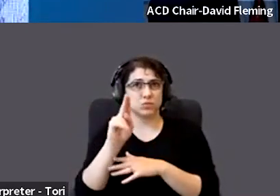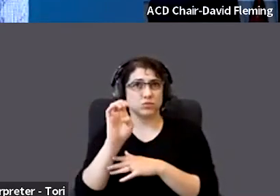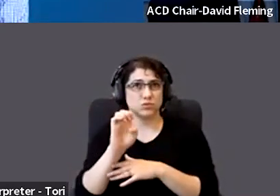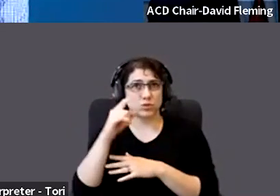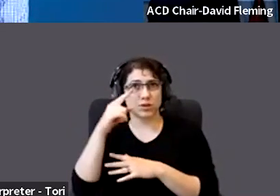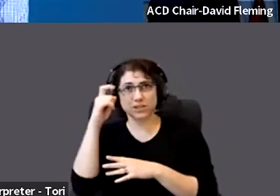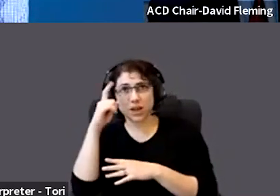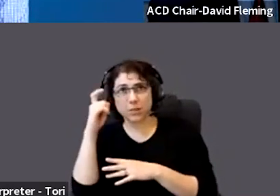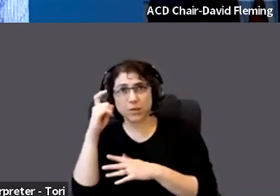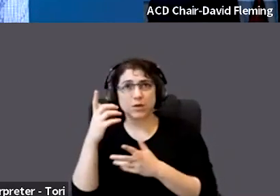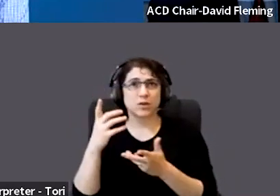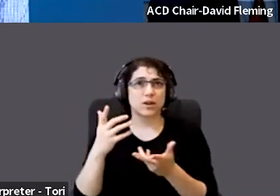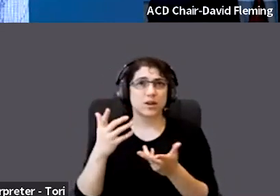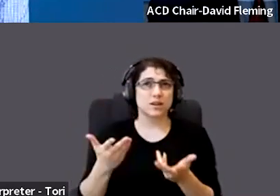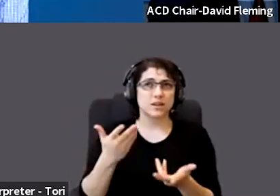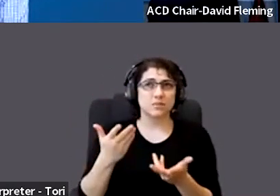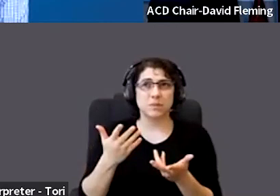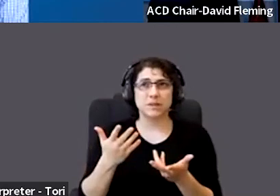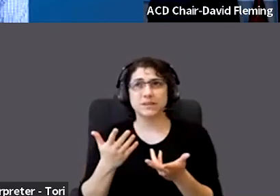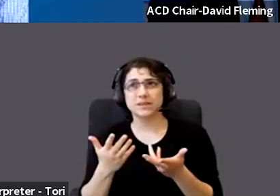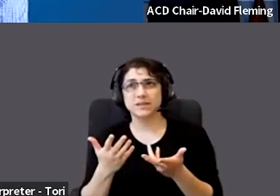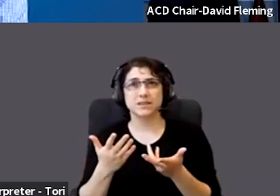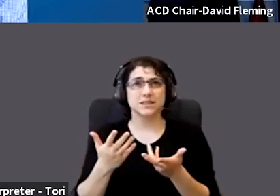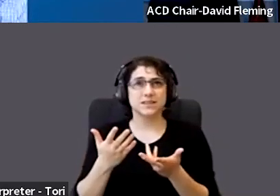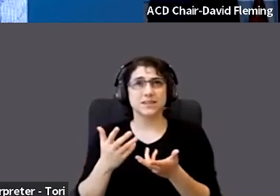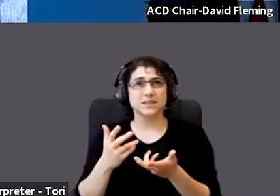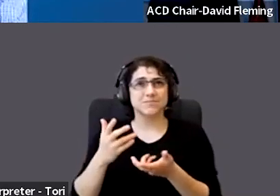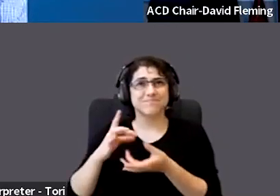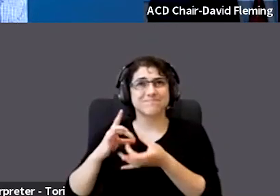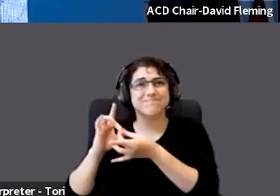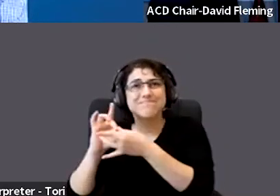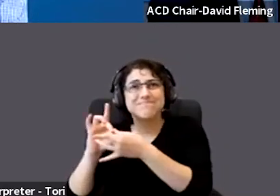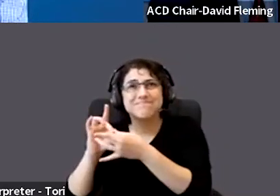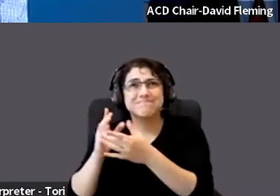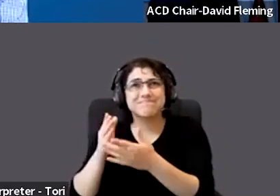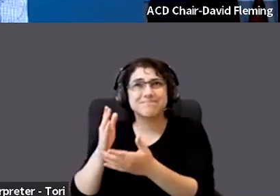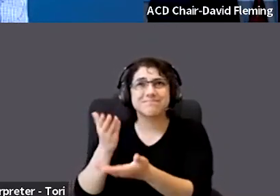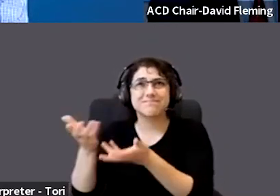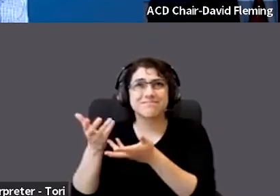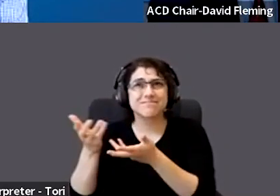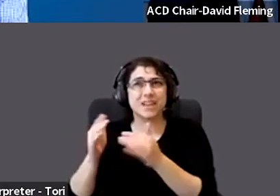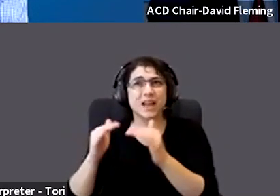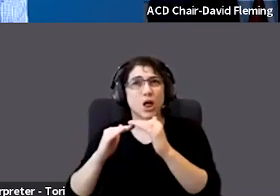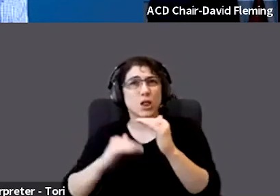maybe the tailored perhaps outreach that you might be doing in BIPOC communities, and lower-income communities?